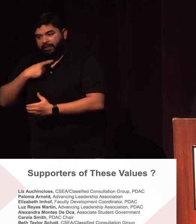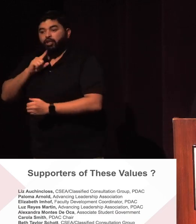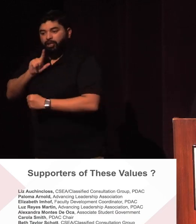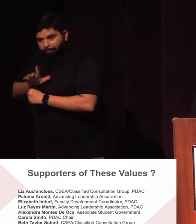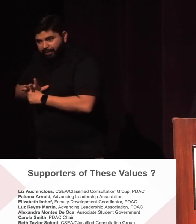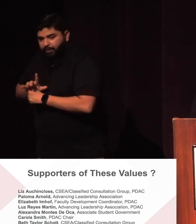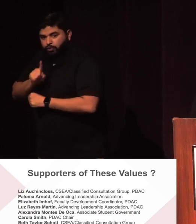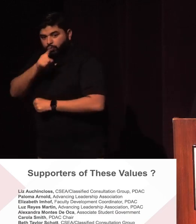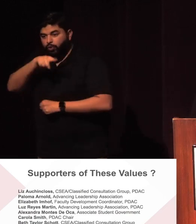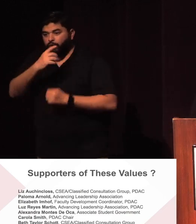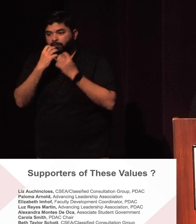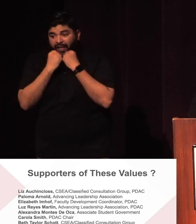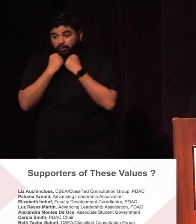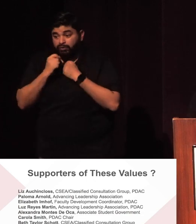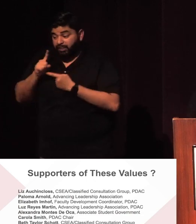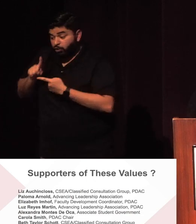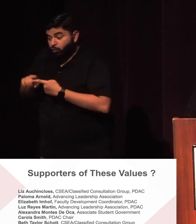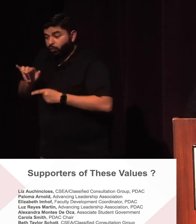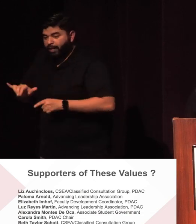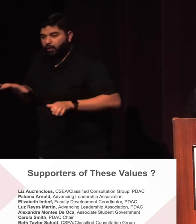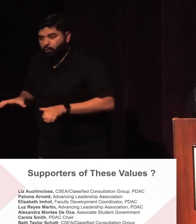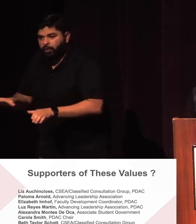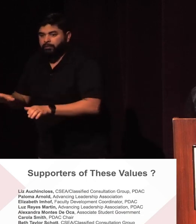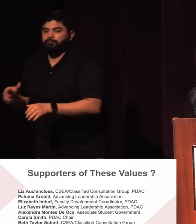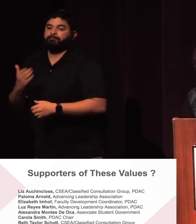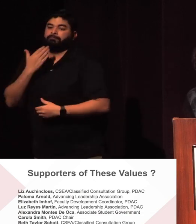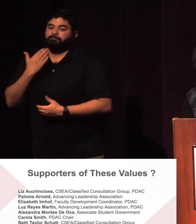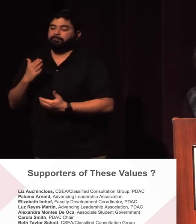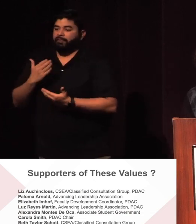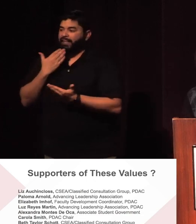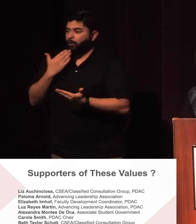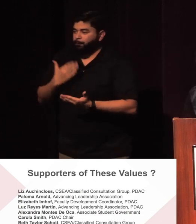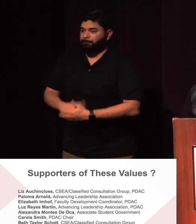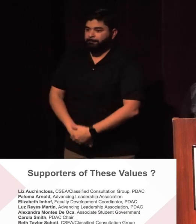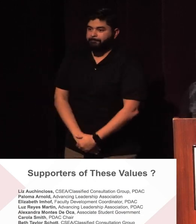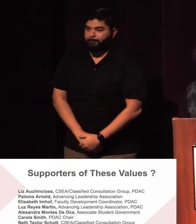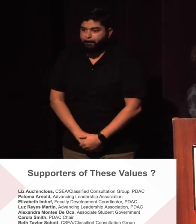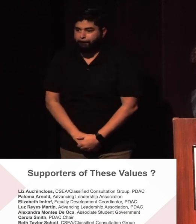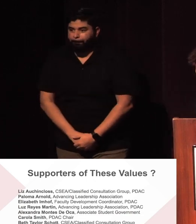And these are the members of our workgroup who are committed to these values into this this work. Thank you, very much.